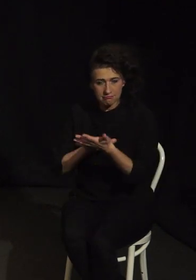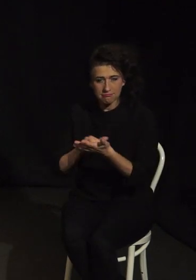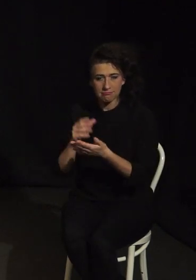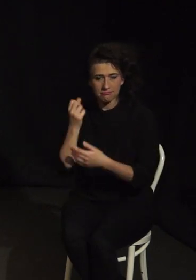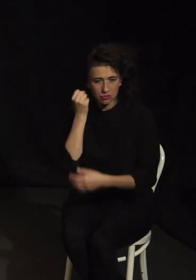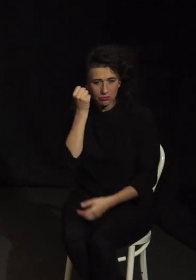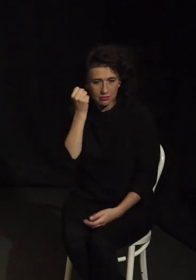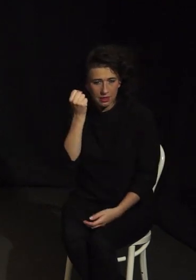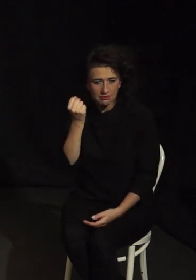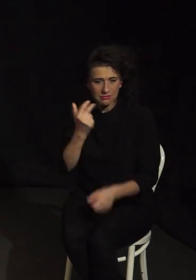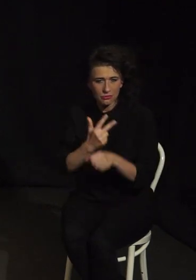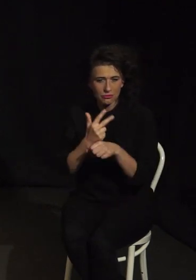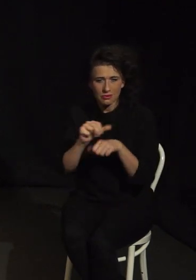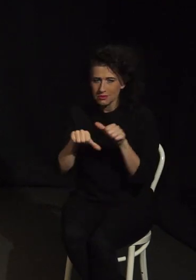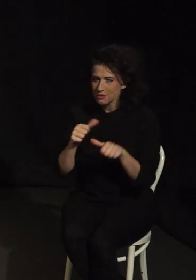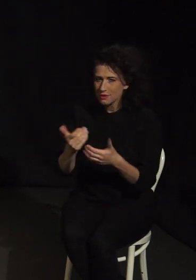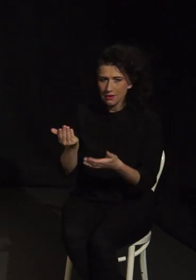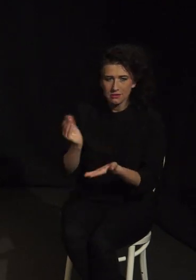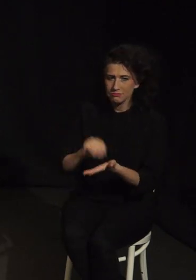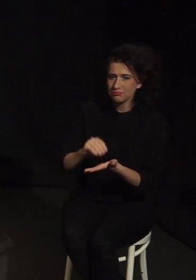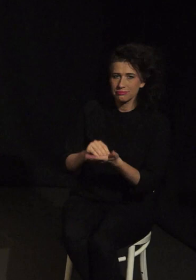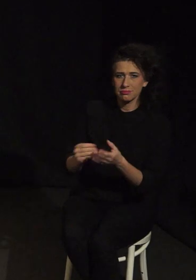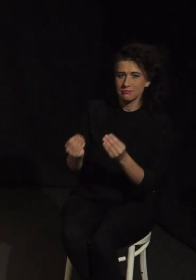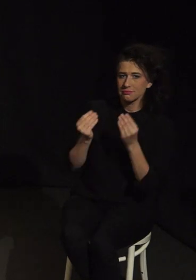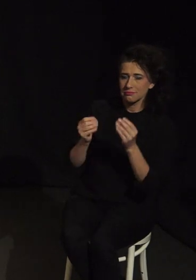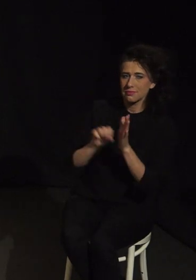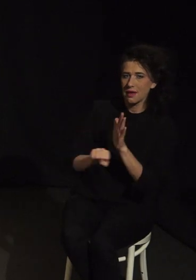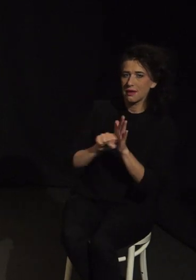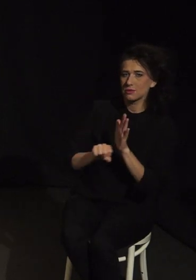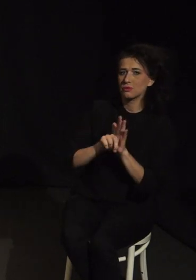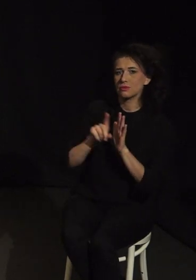This is a unique experience for an actor